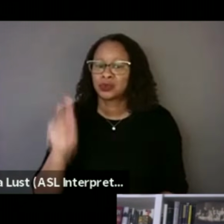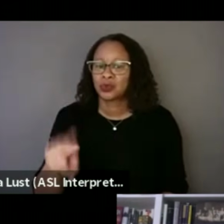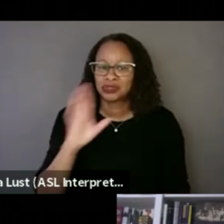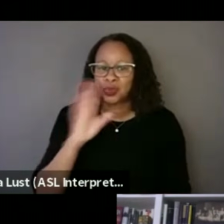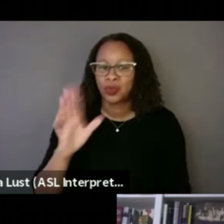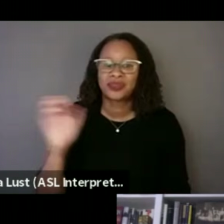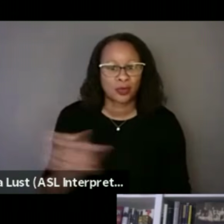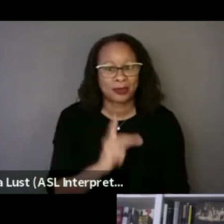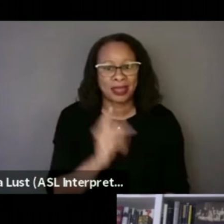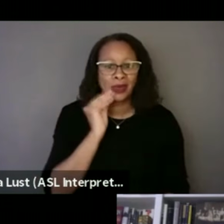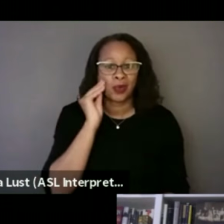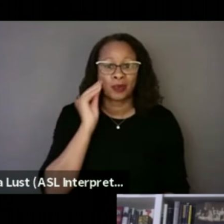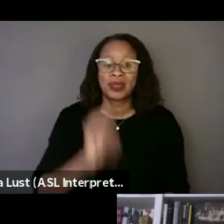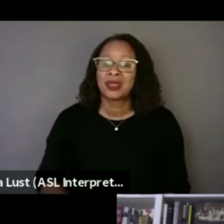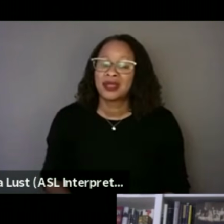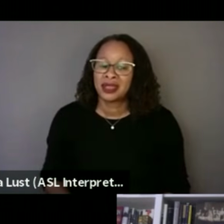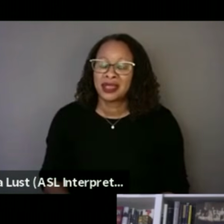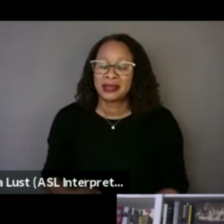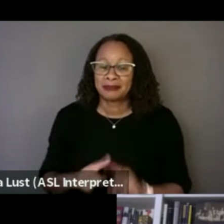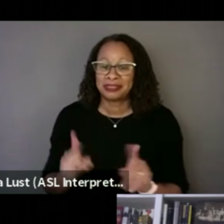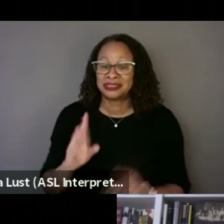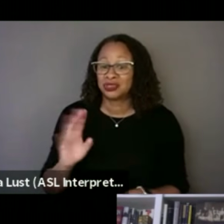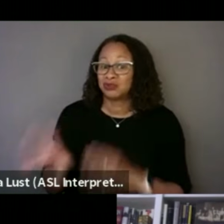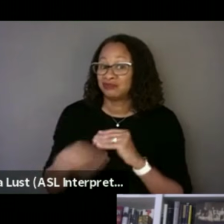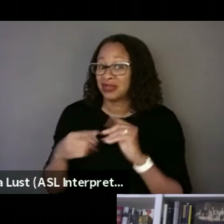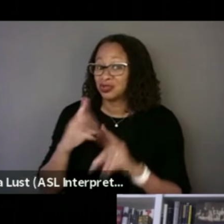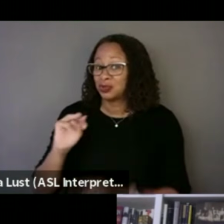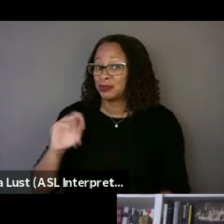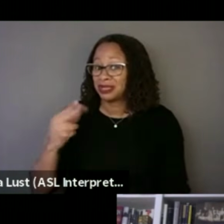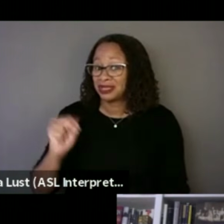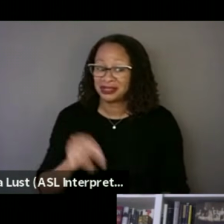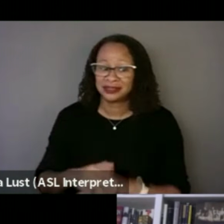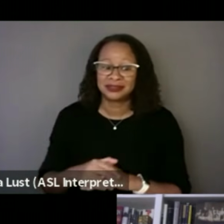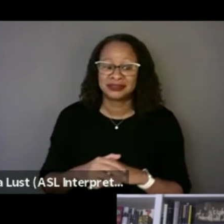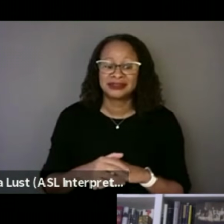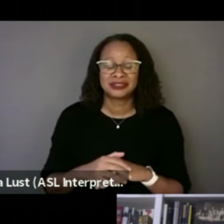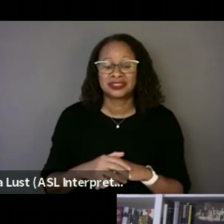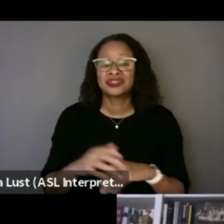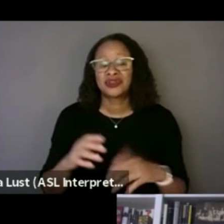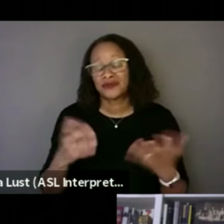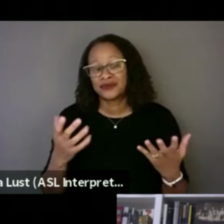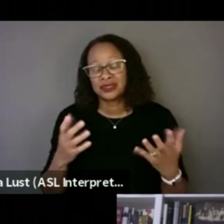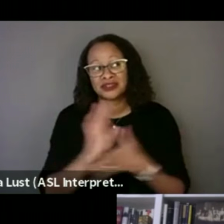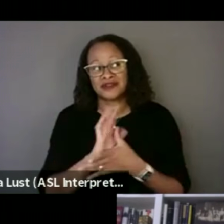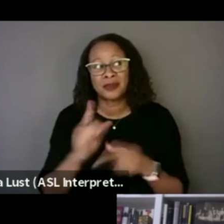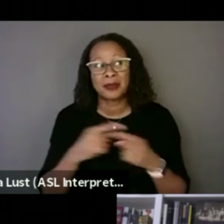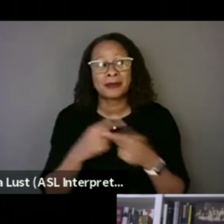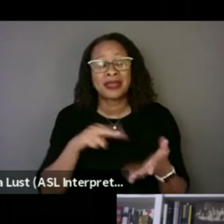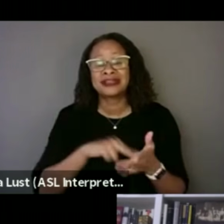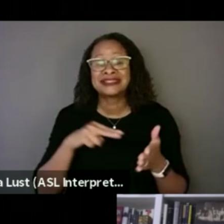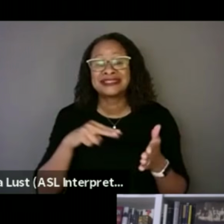But to echo Megan's for all of the fact that this is a film about Syria refugees, there is a lot of smiles and joy and moments in it.